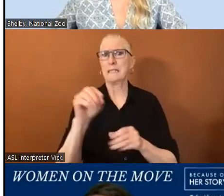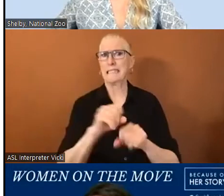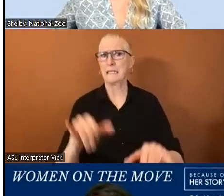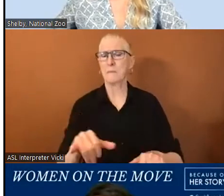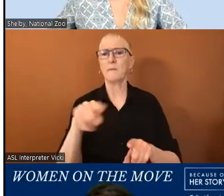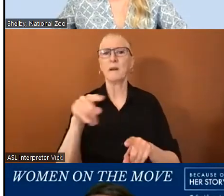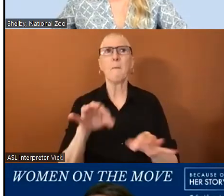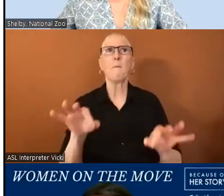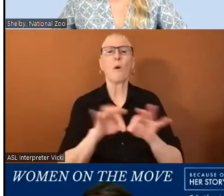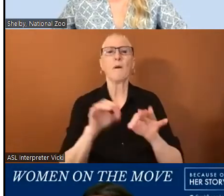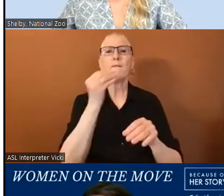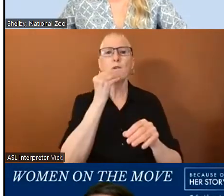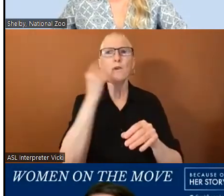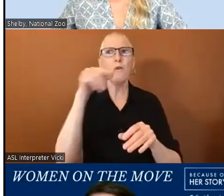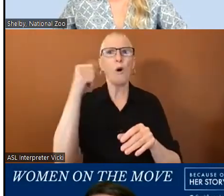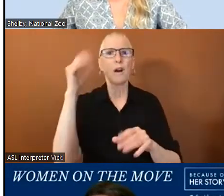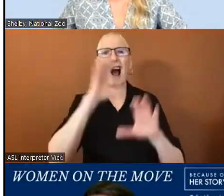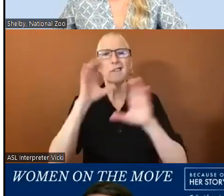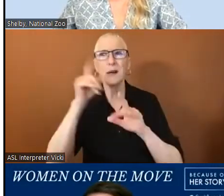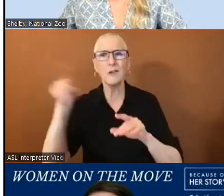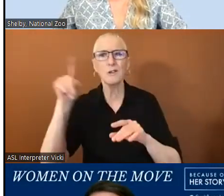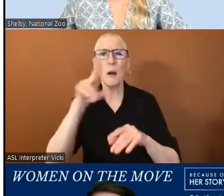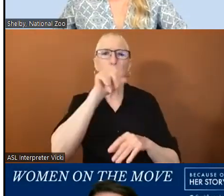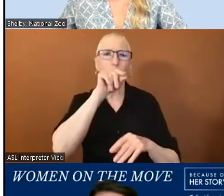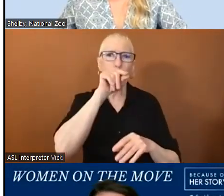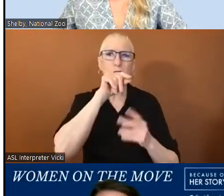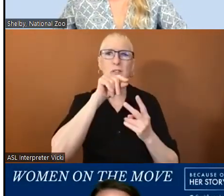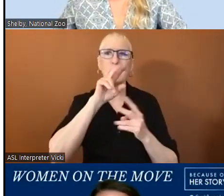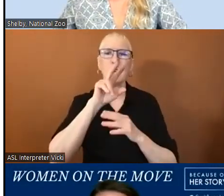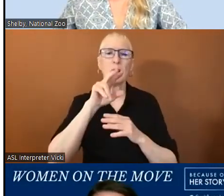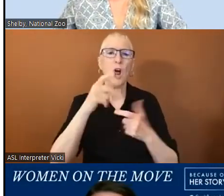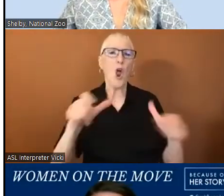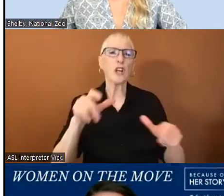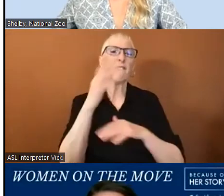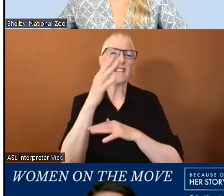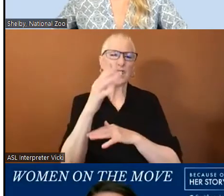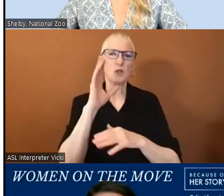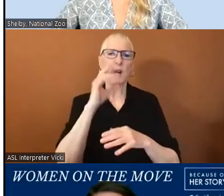many other predatory species such as birds or larger fish. They also can provide nutrients